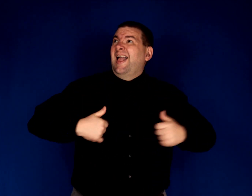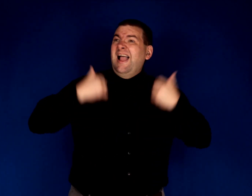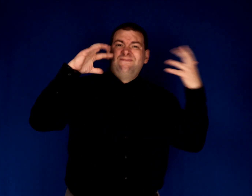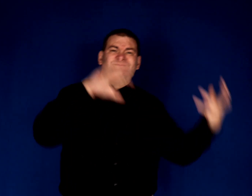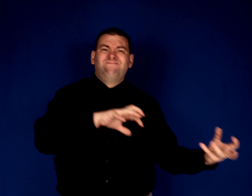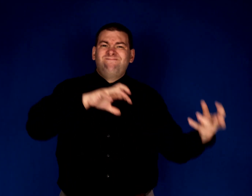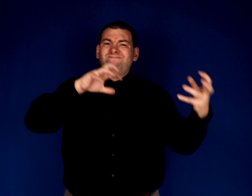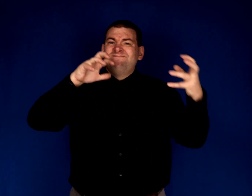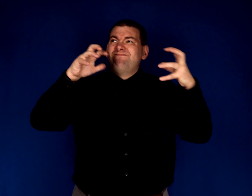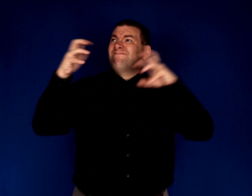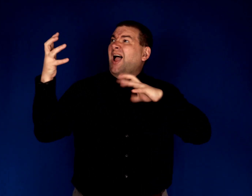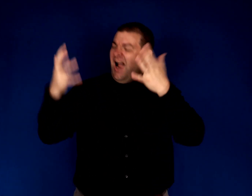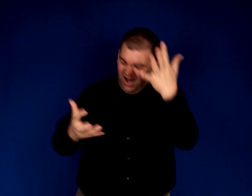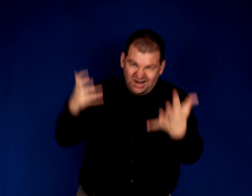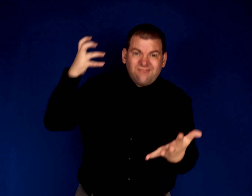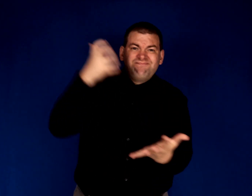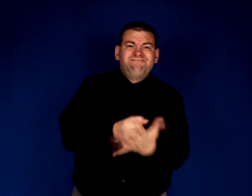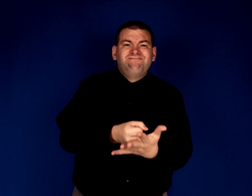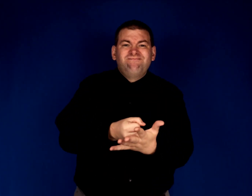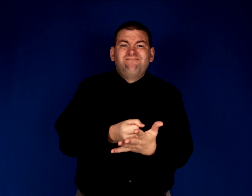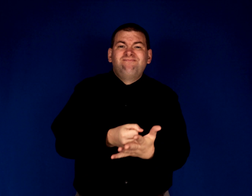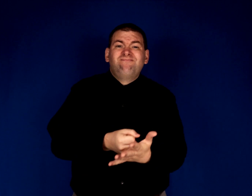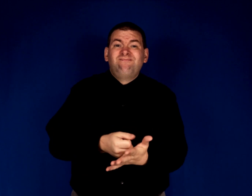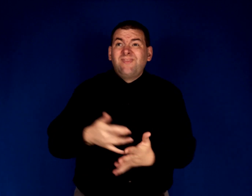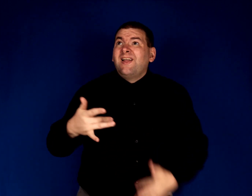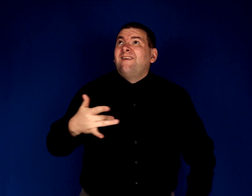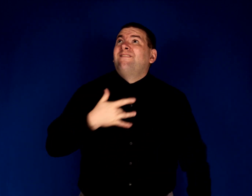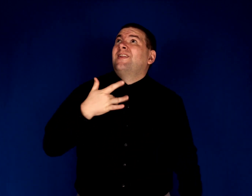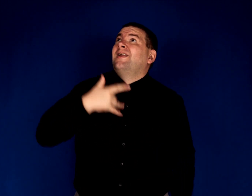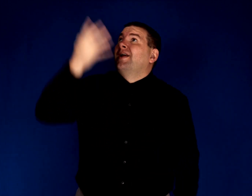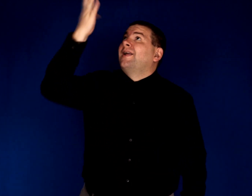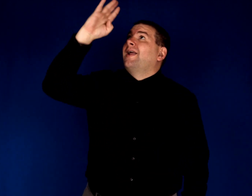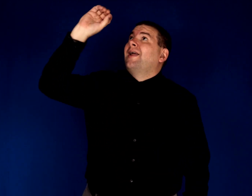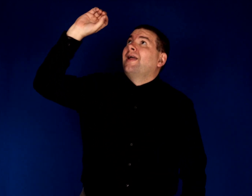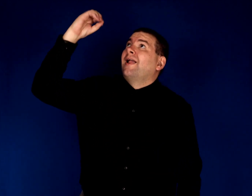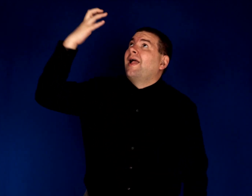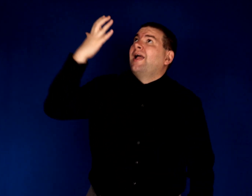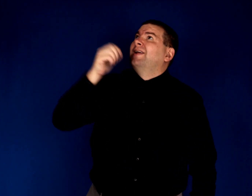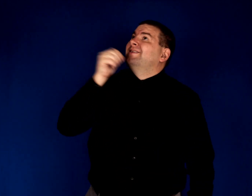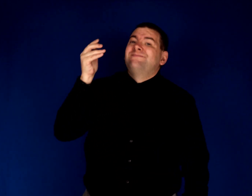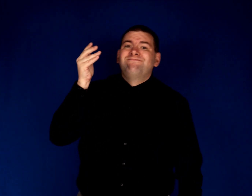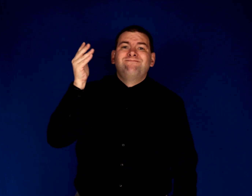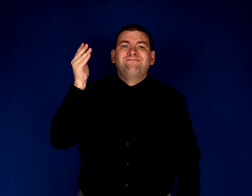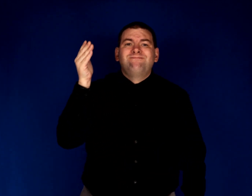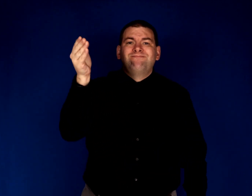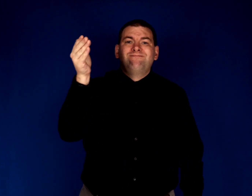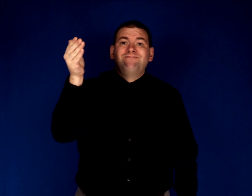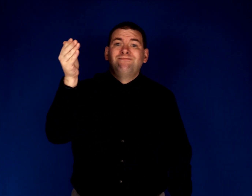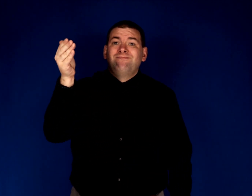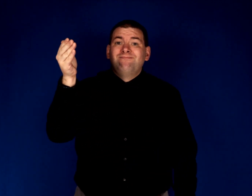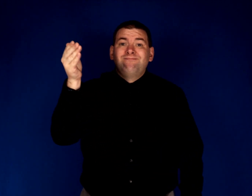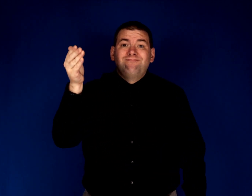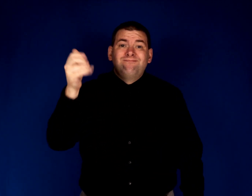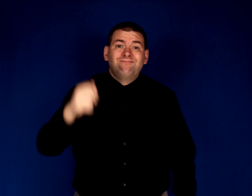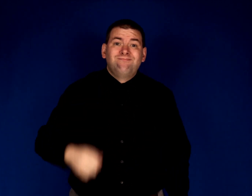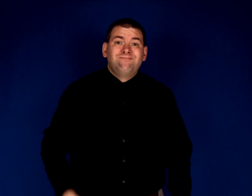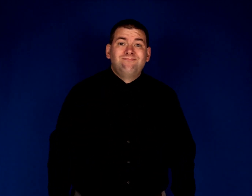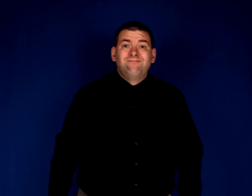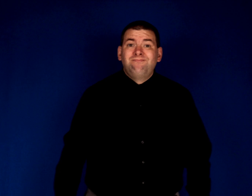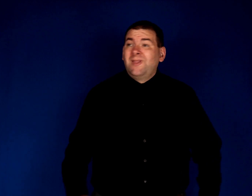living life had brought me down Feeling there that God’s grace might be too lost